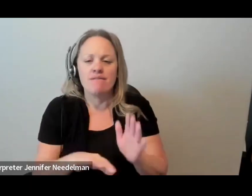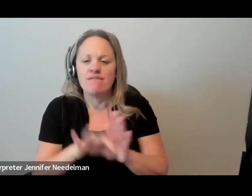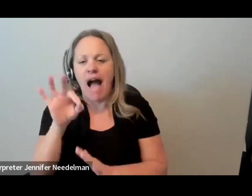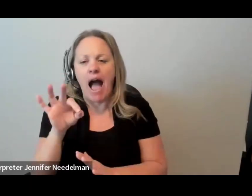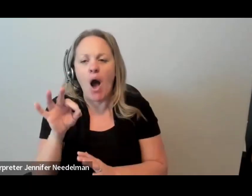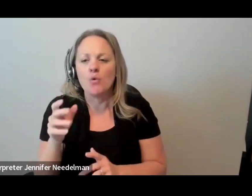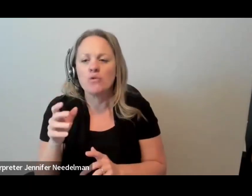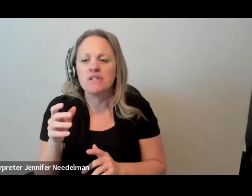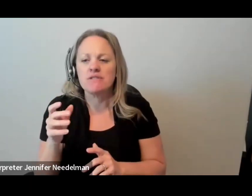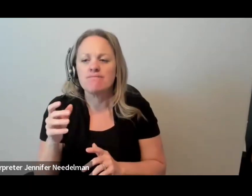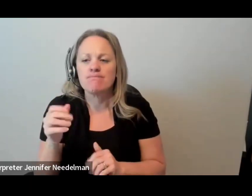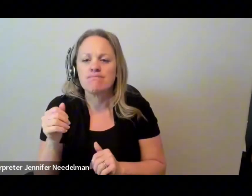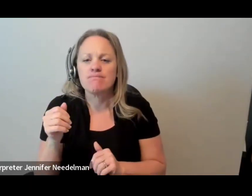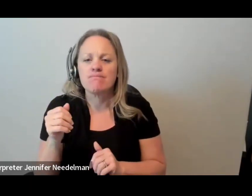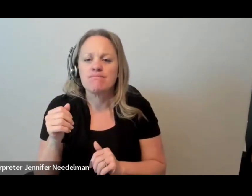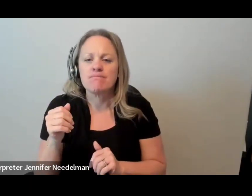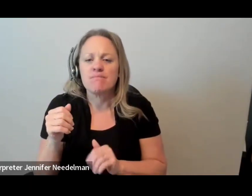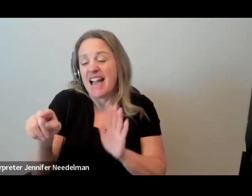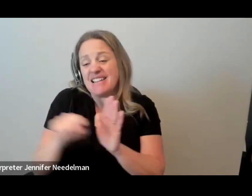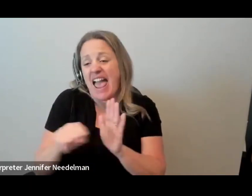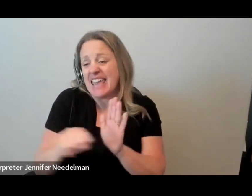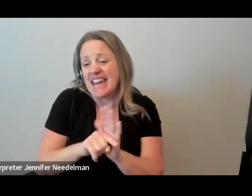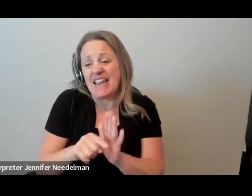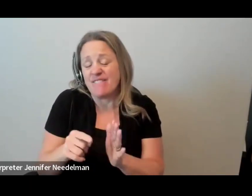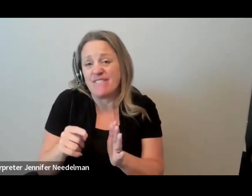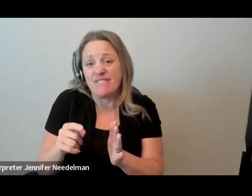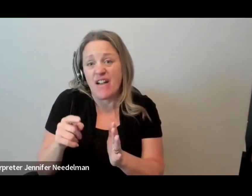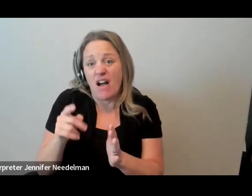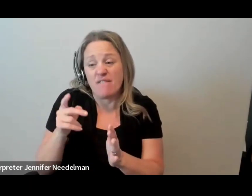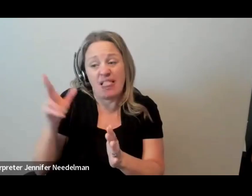a downfall in really looking at the data and listening to the users.